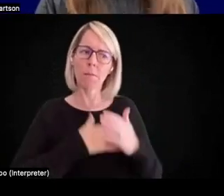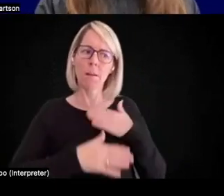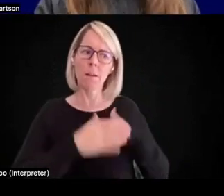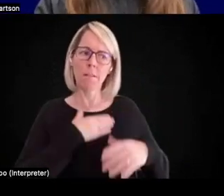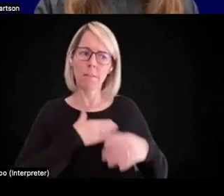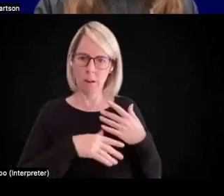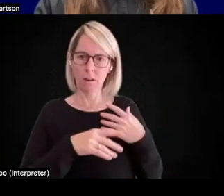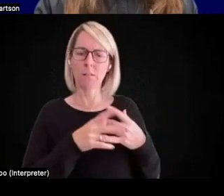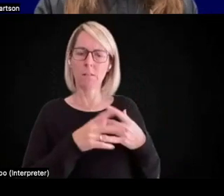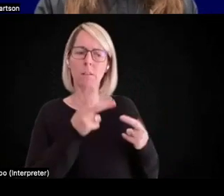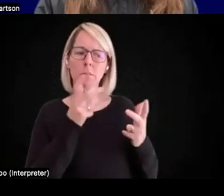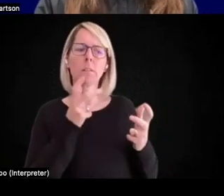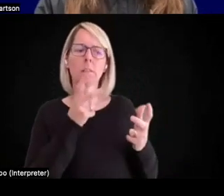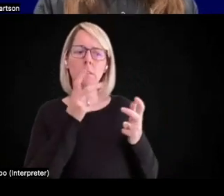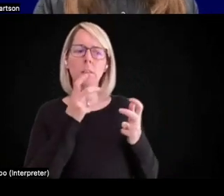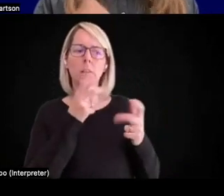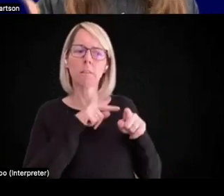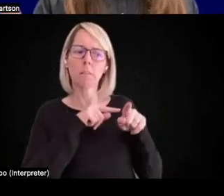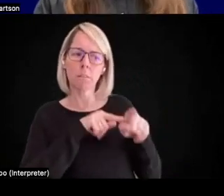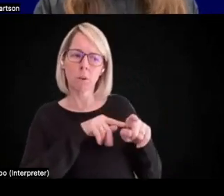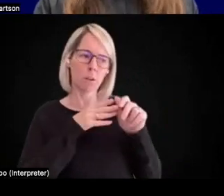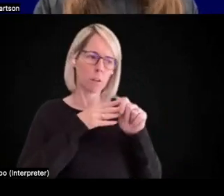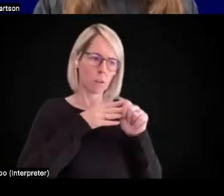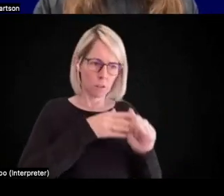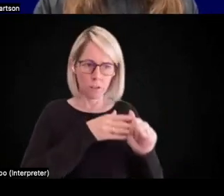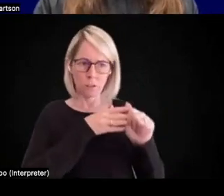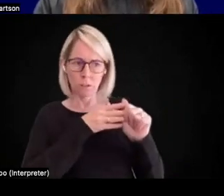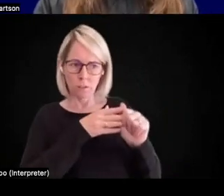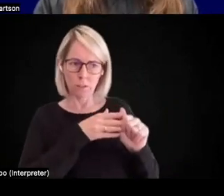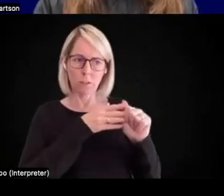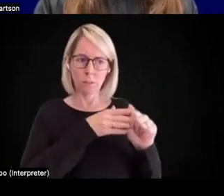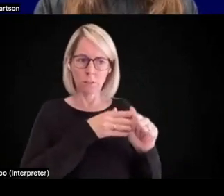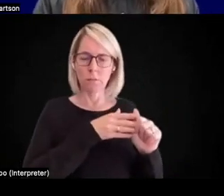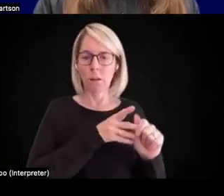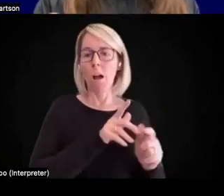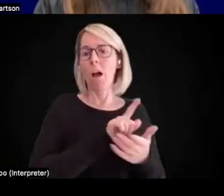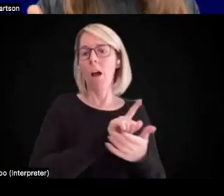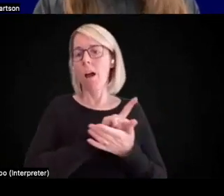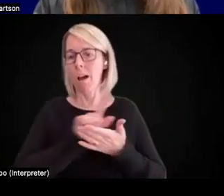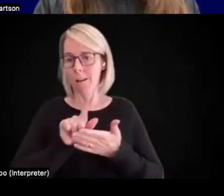and following the child's lead. So, the child leads the interaction and there's all these